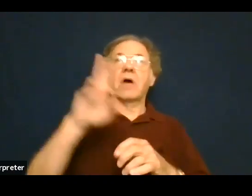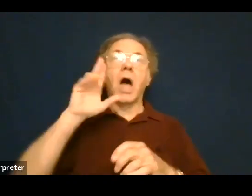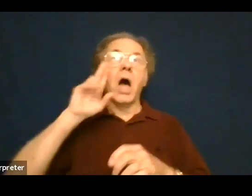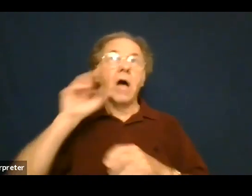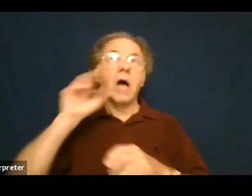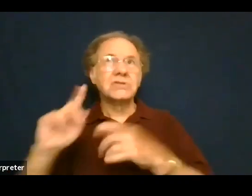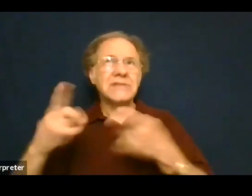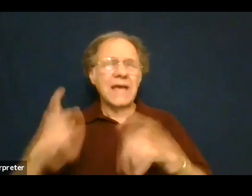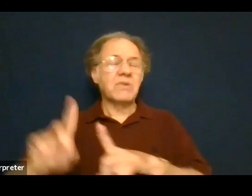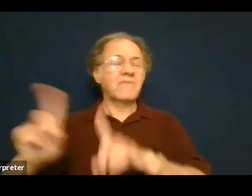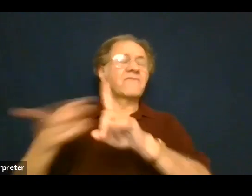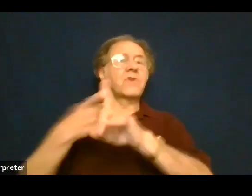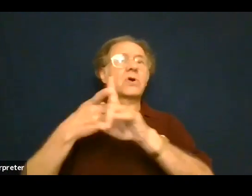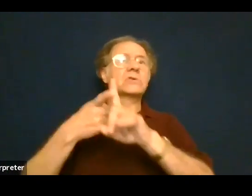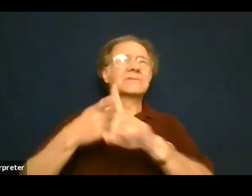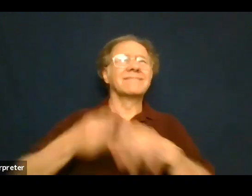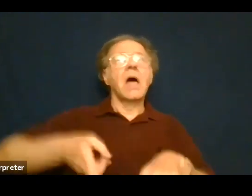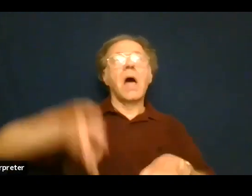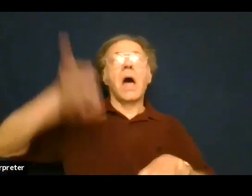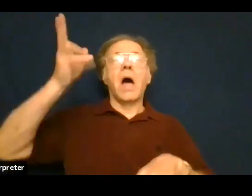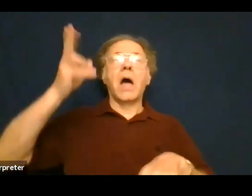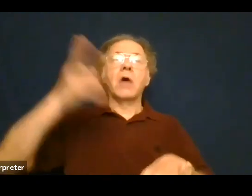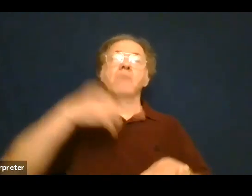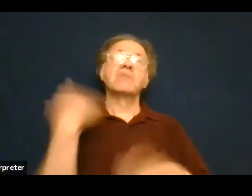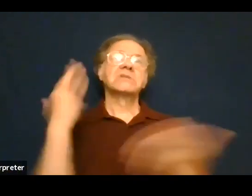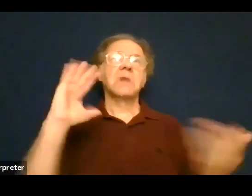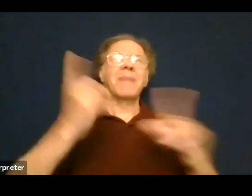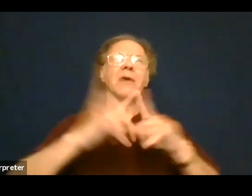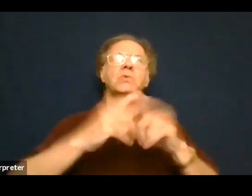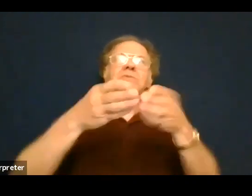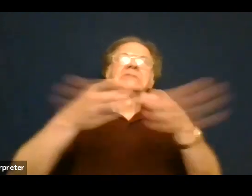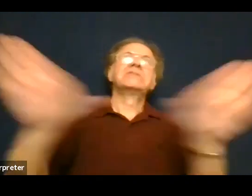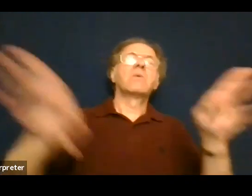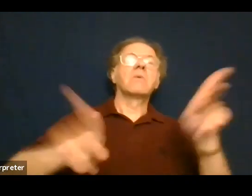compared to the general population.